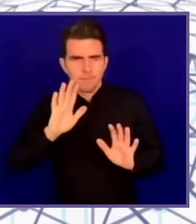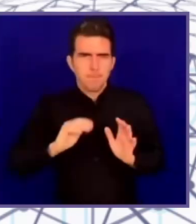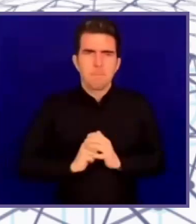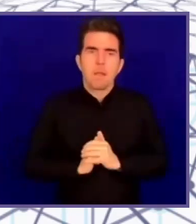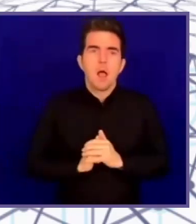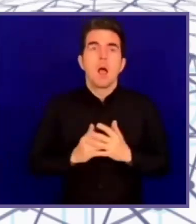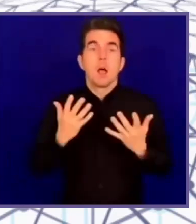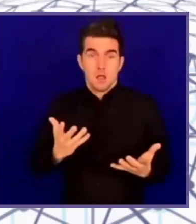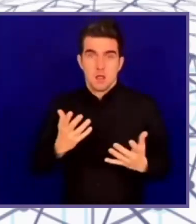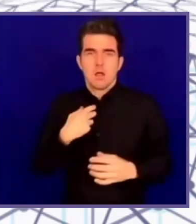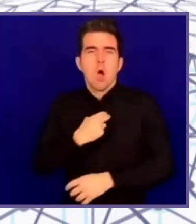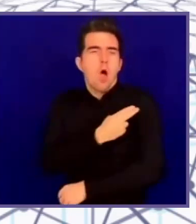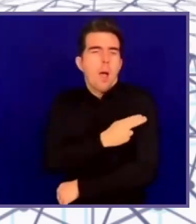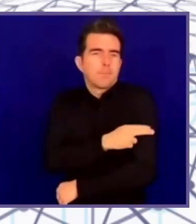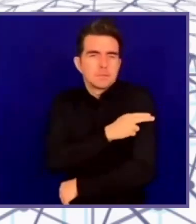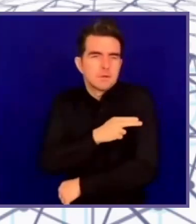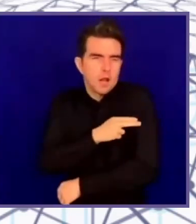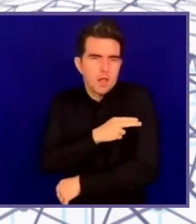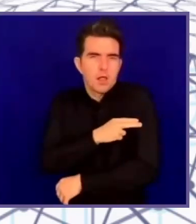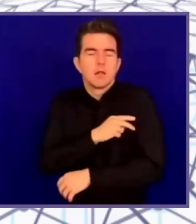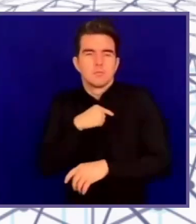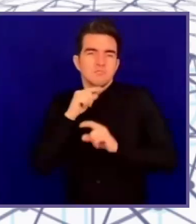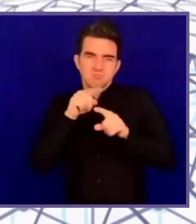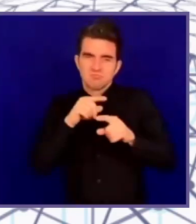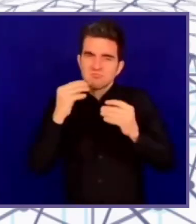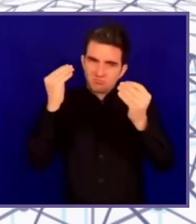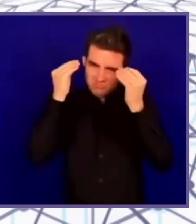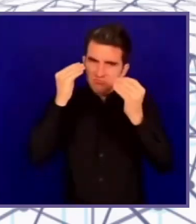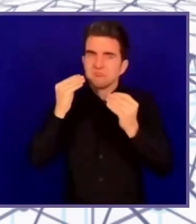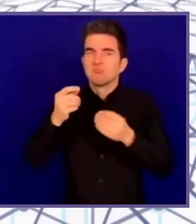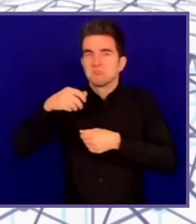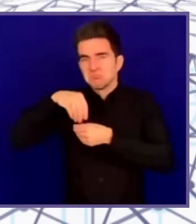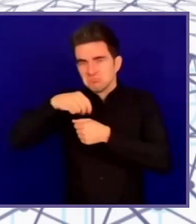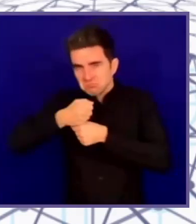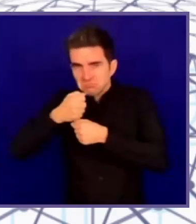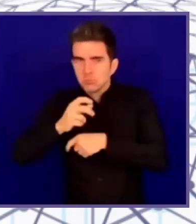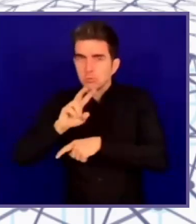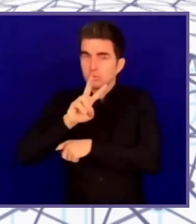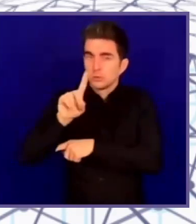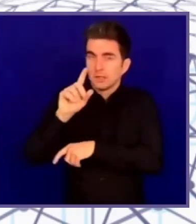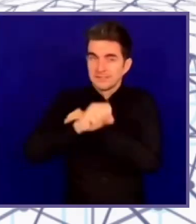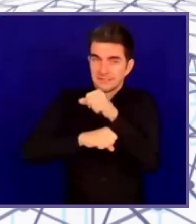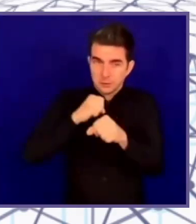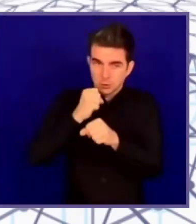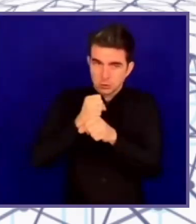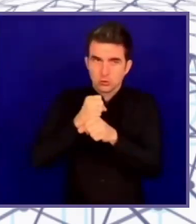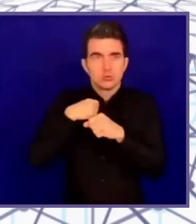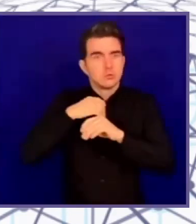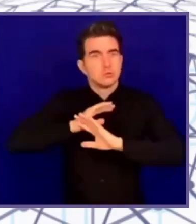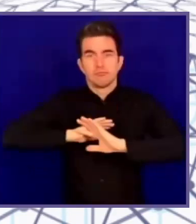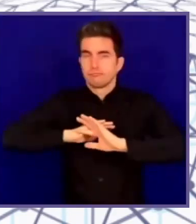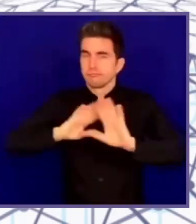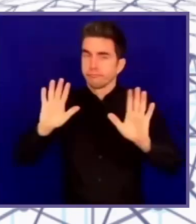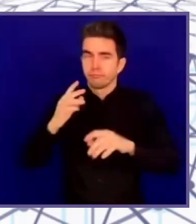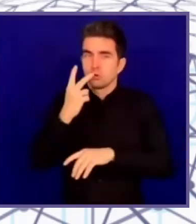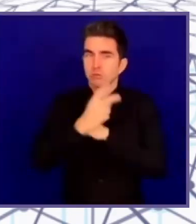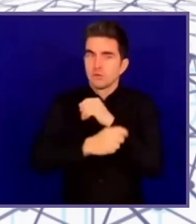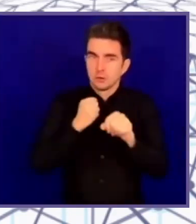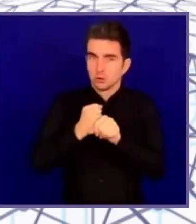ALS, locked in syndrome and cerebral palsy. The reason I did that? Well, so So I started a company